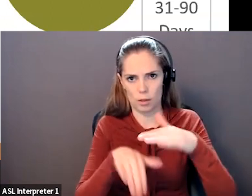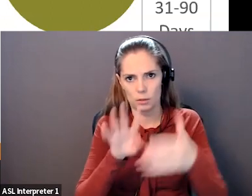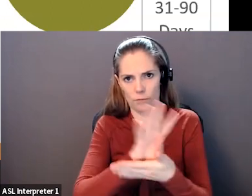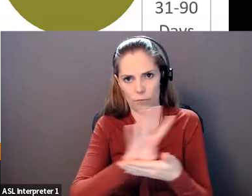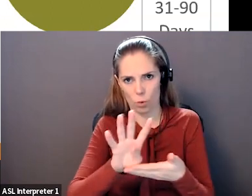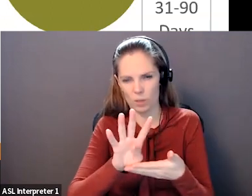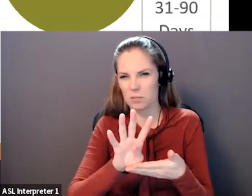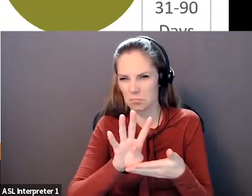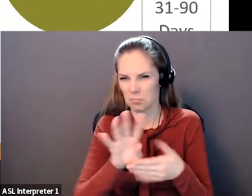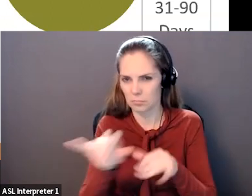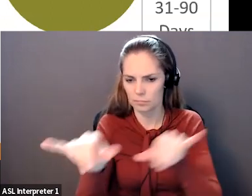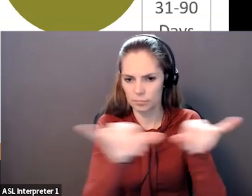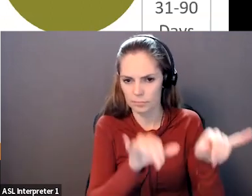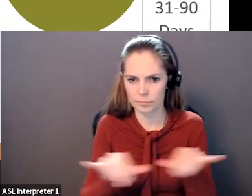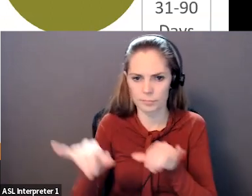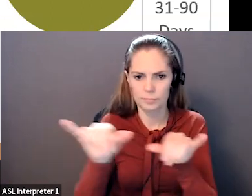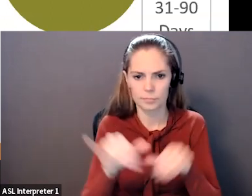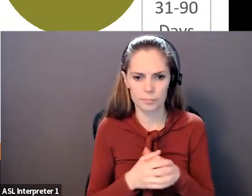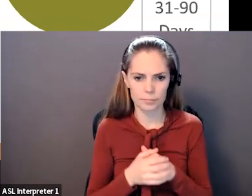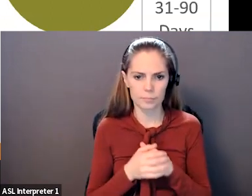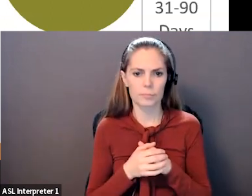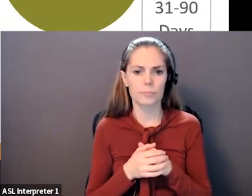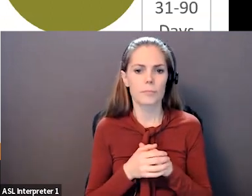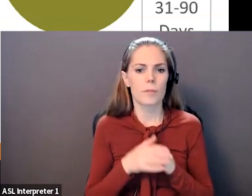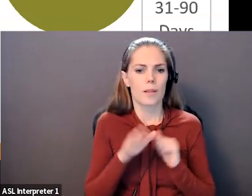go into this a little bit more when I get to those slides. Today we're here to talk more about those